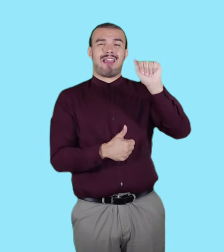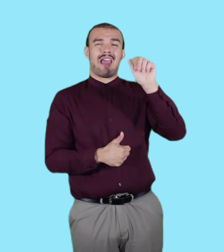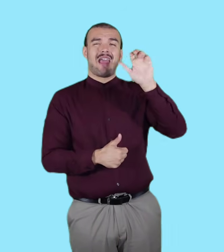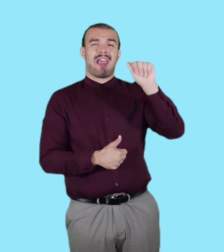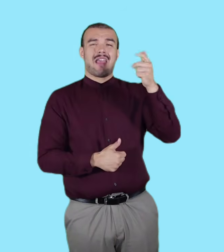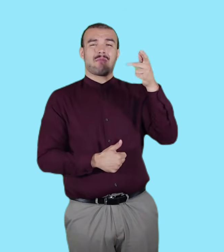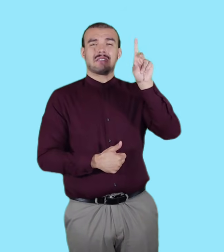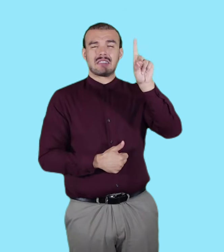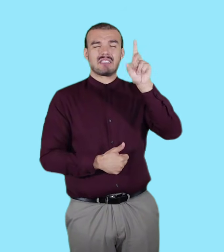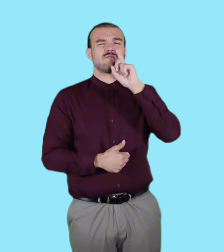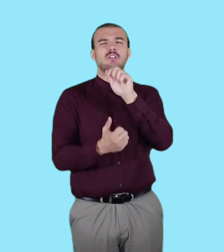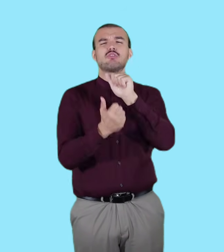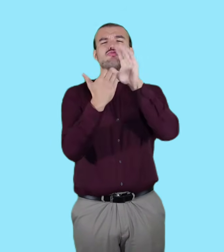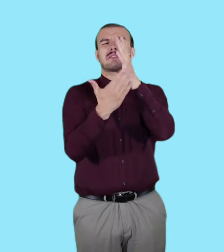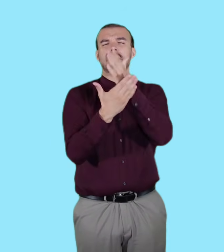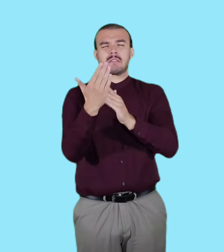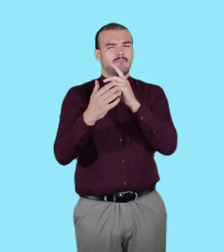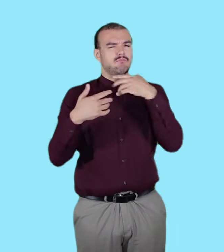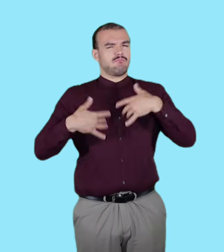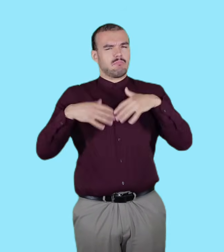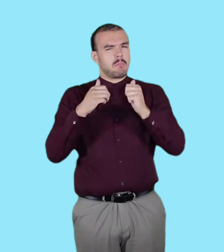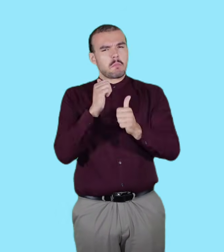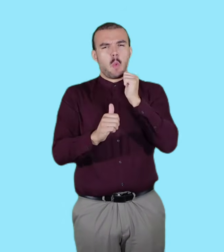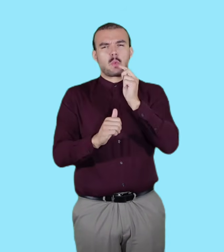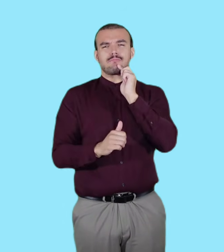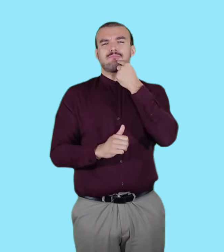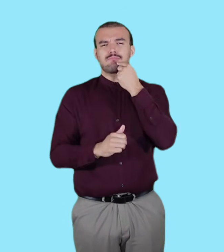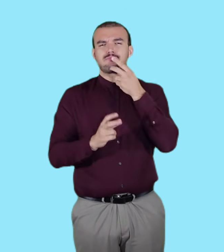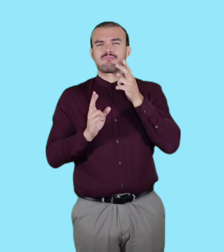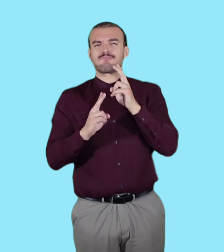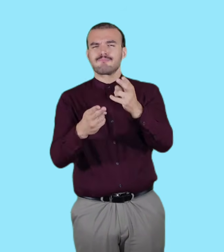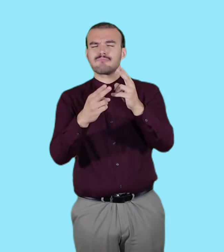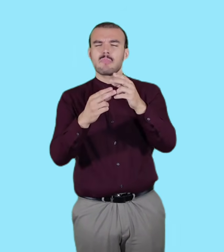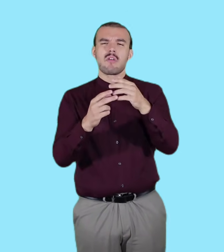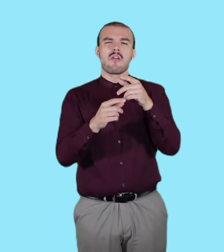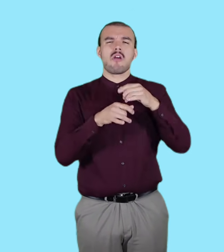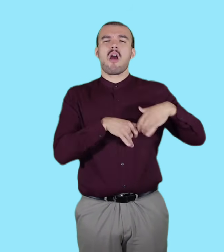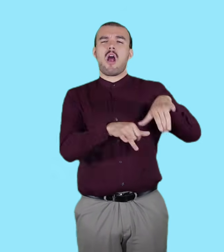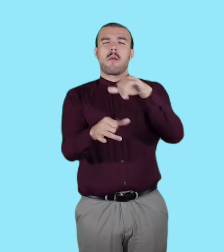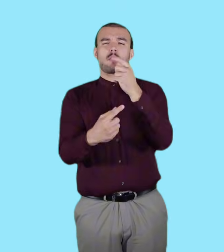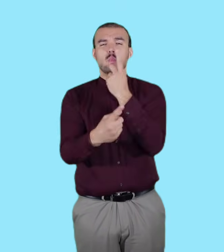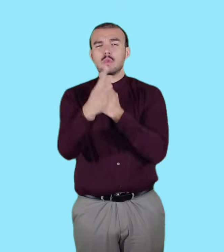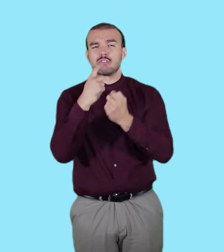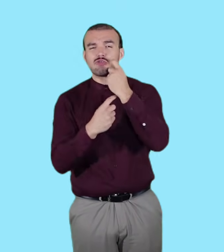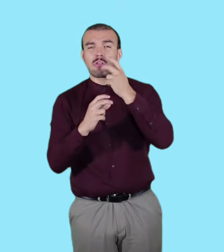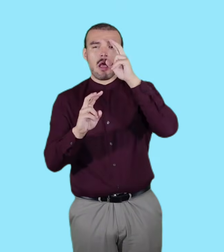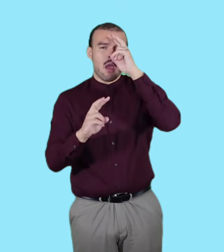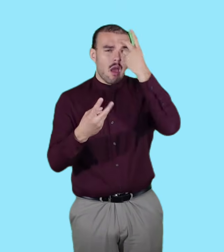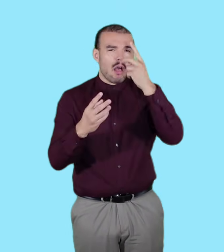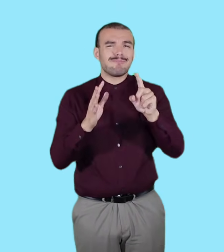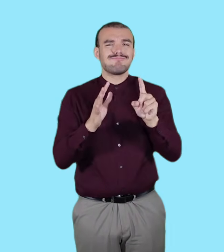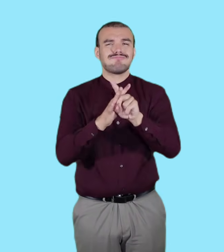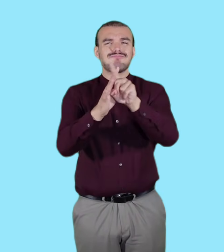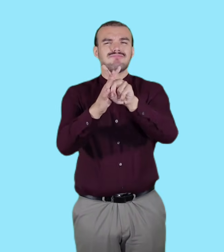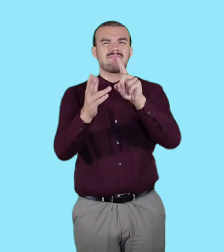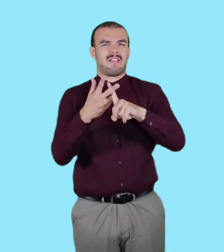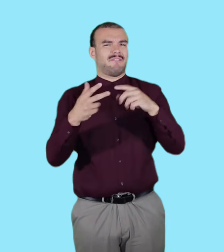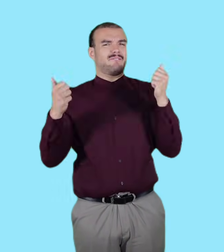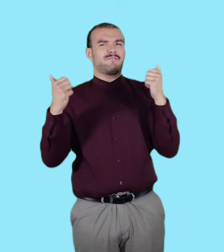addresses some of the most urgent and common questions, misconceptions, and fears we are hearing